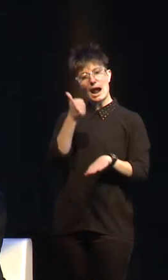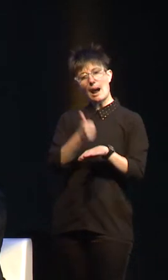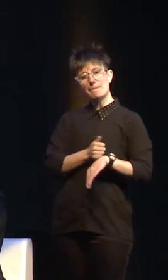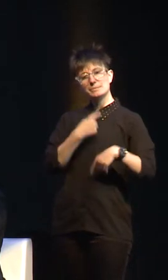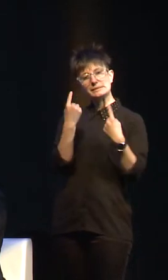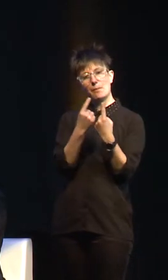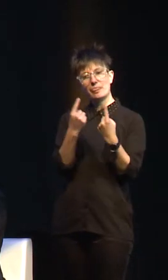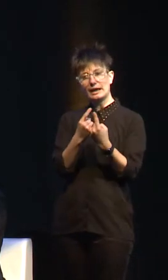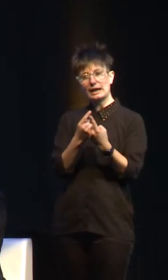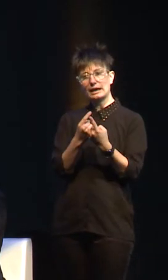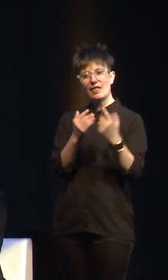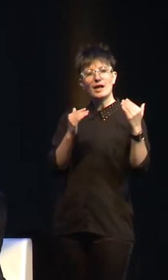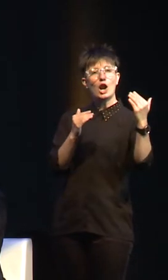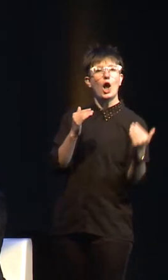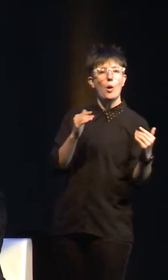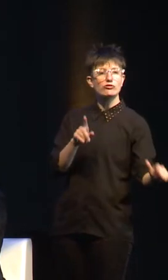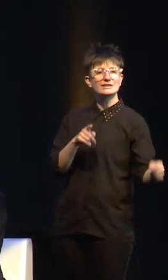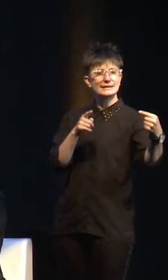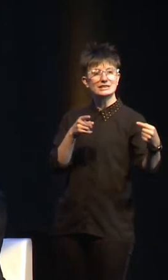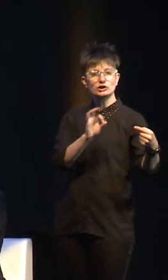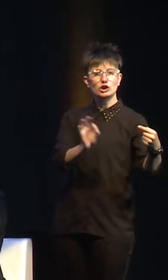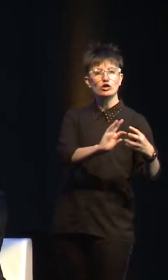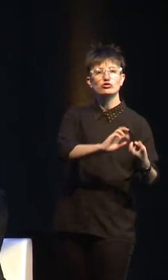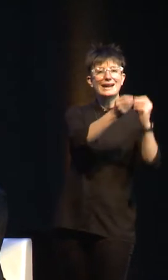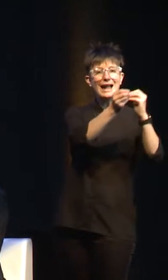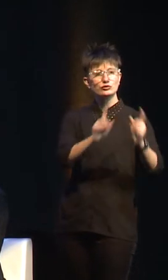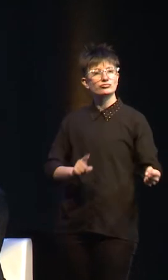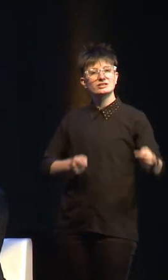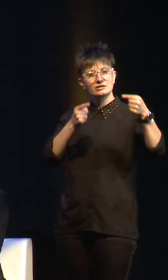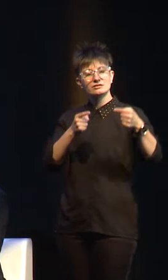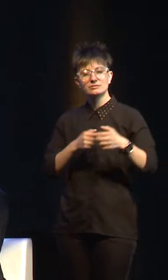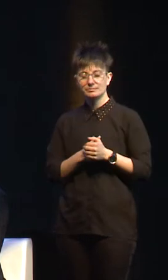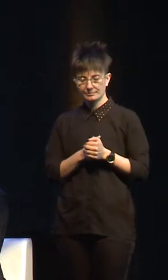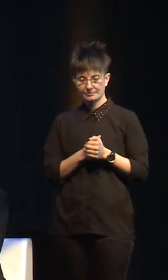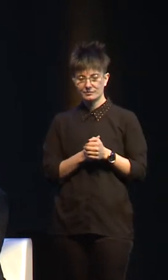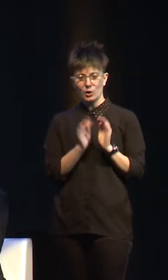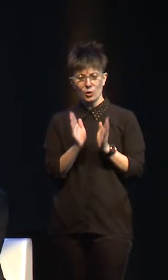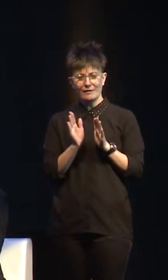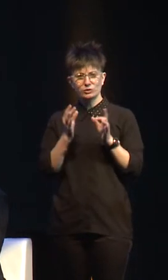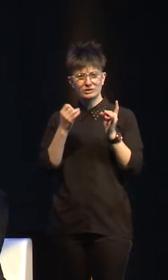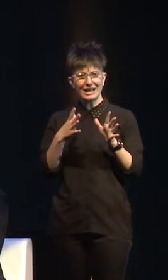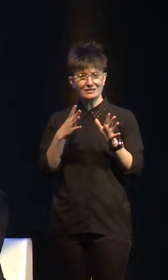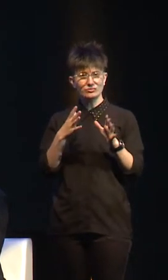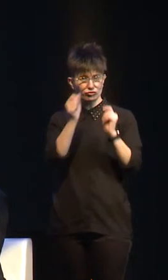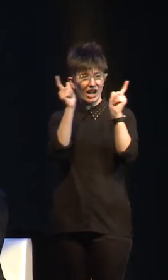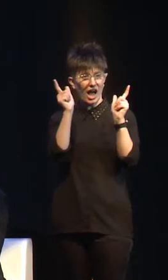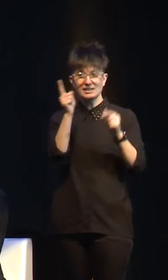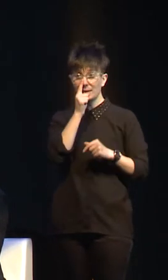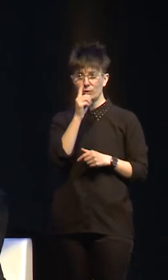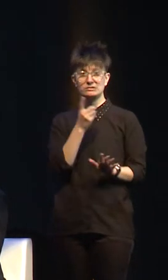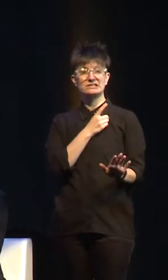I use, is you've got to start by acknowledging the anxiety that people are facing when you